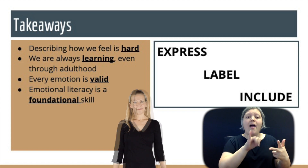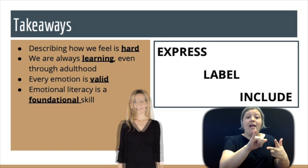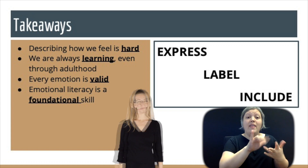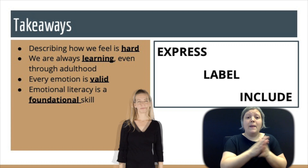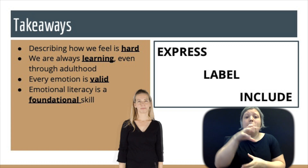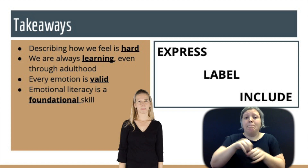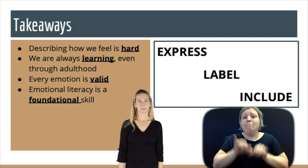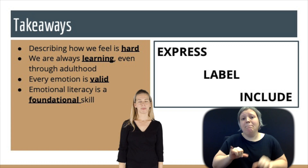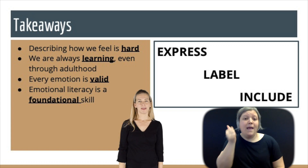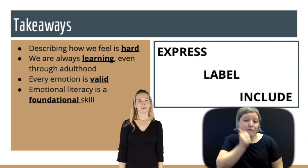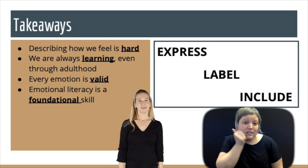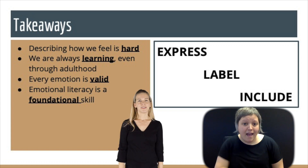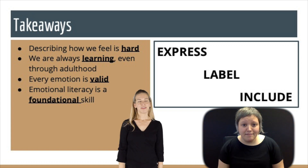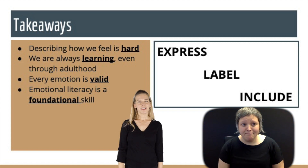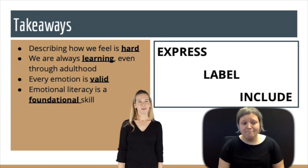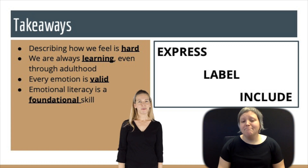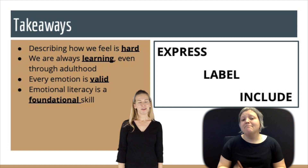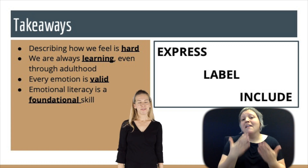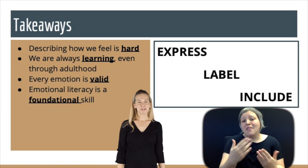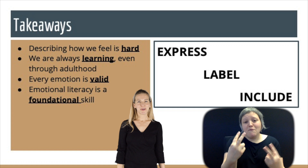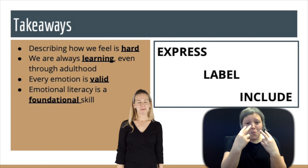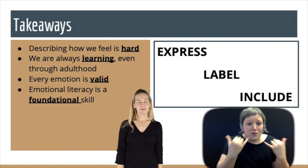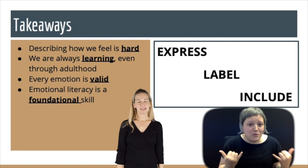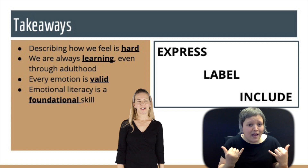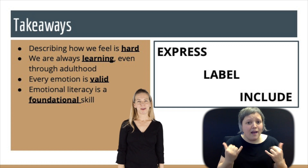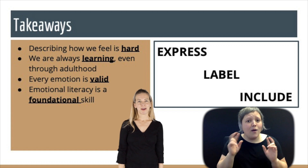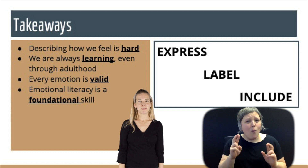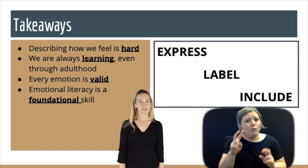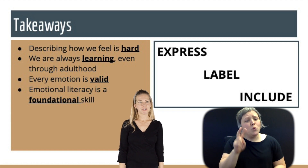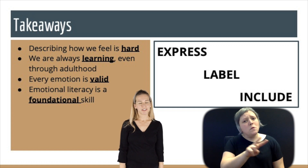So, thank you everyone for joining me in my talk about emotional literacy.